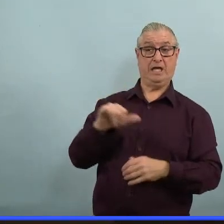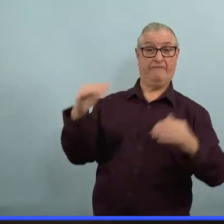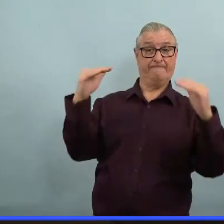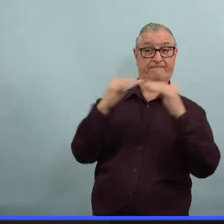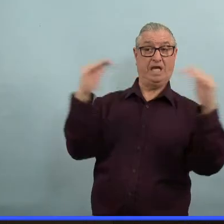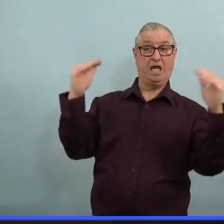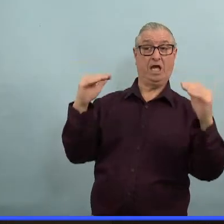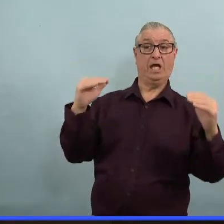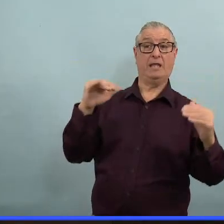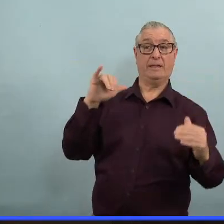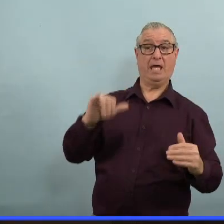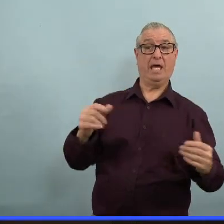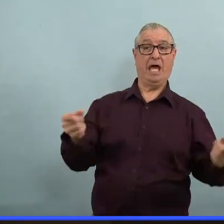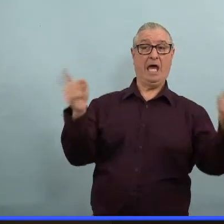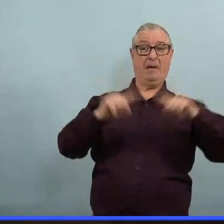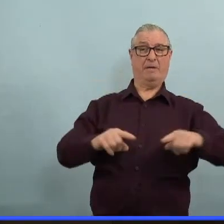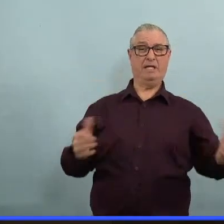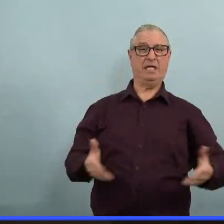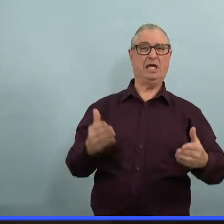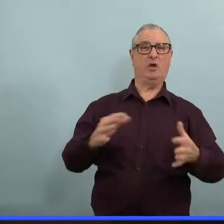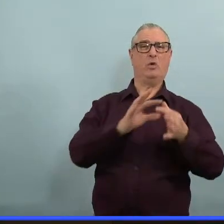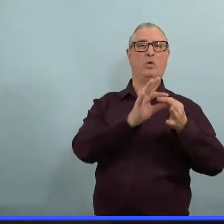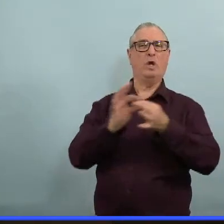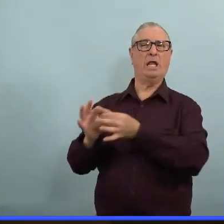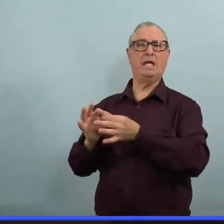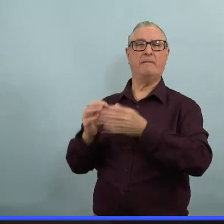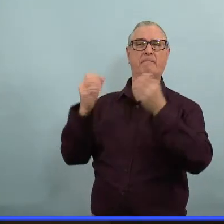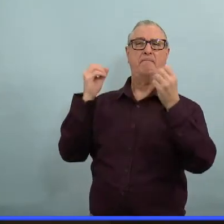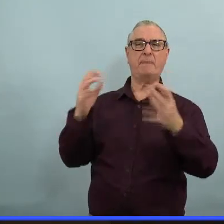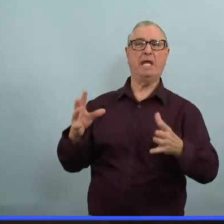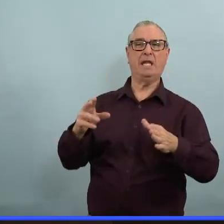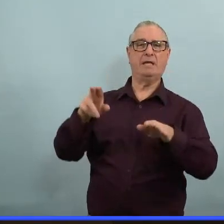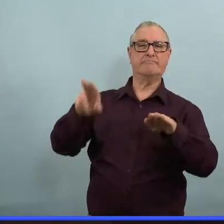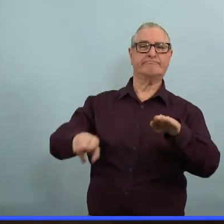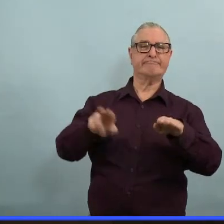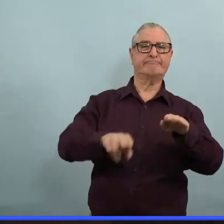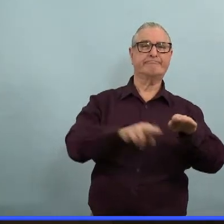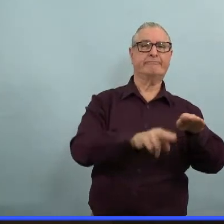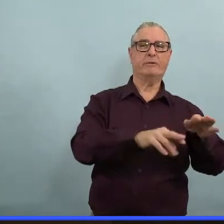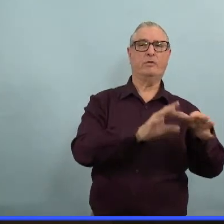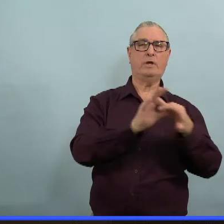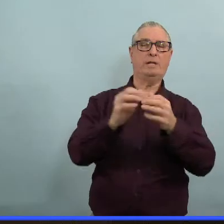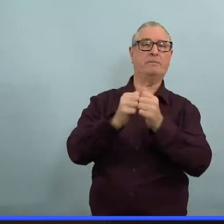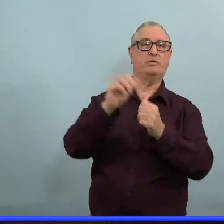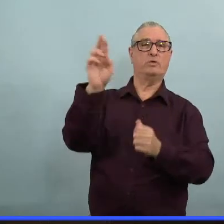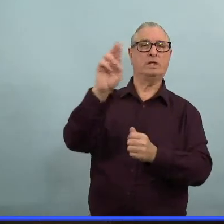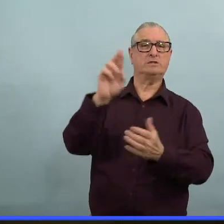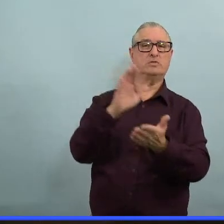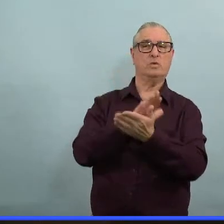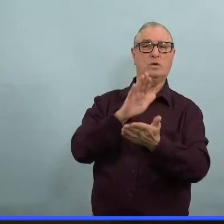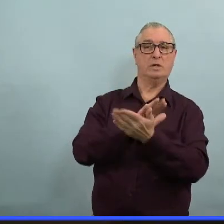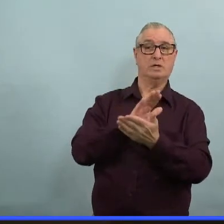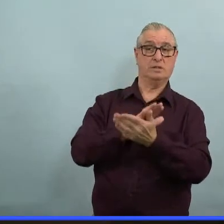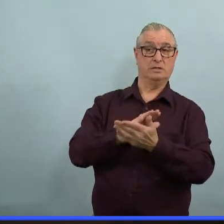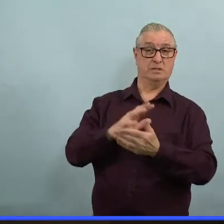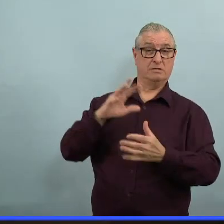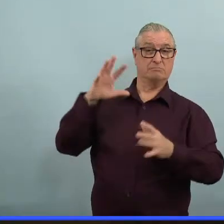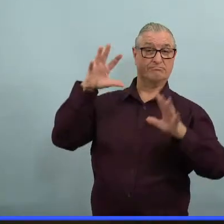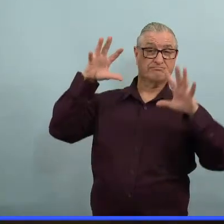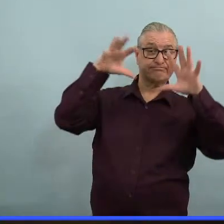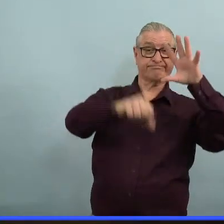over the deaths the graves that were found at residential schools with um the scenes of the